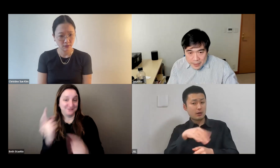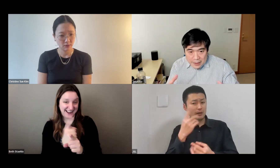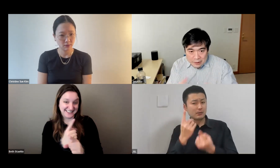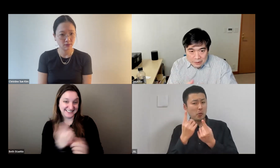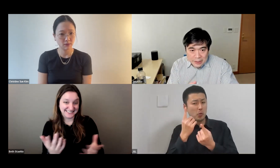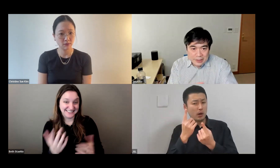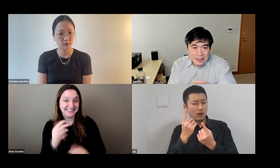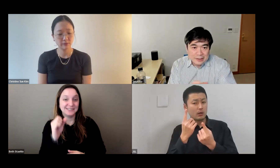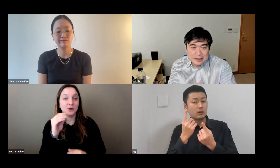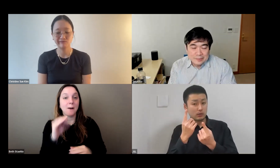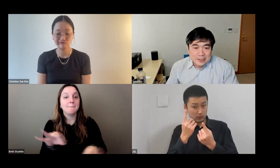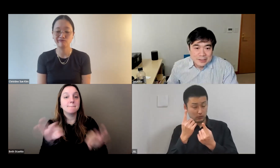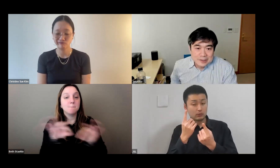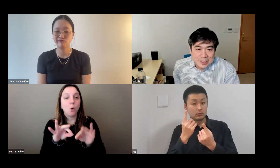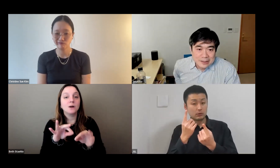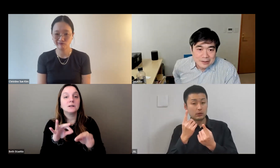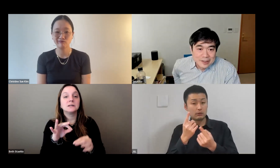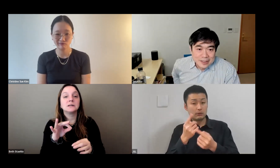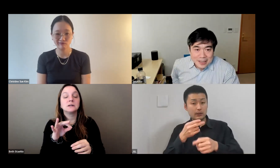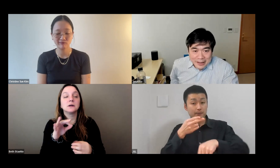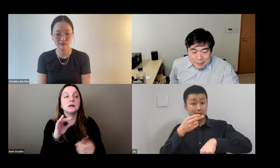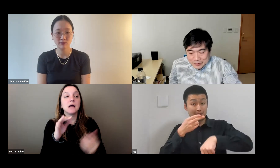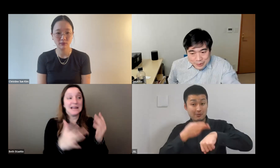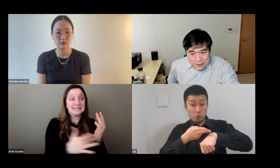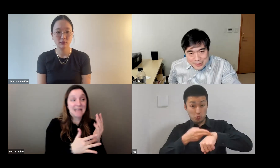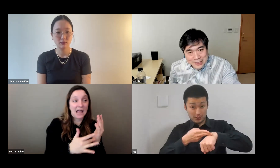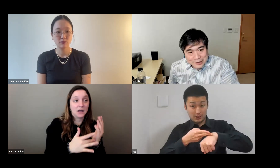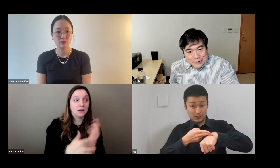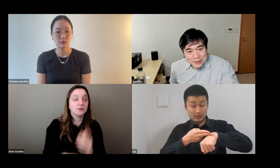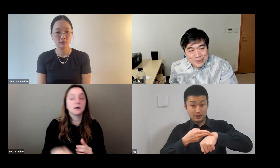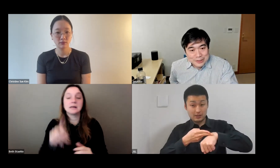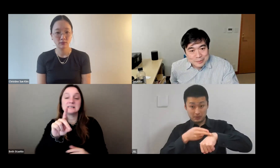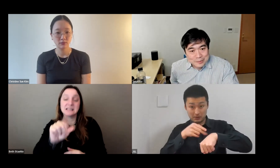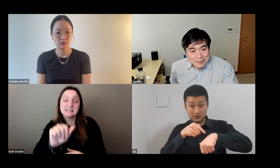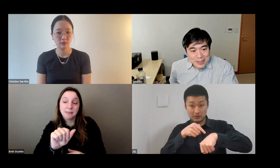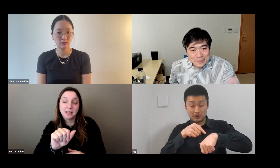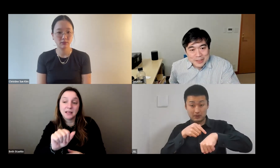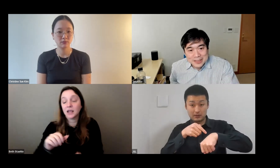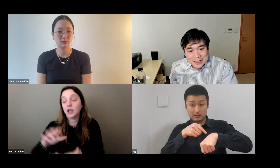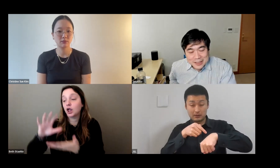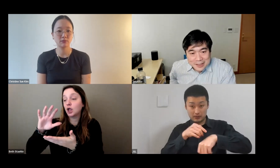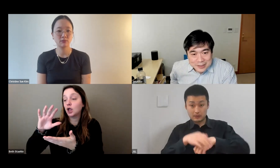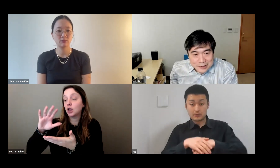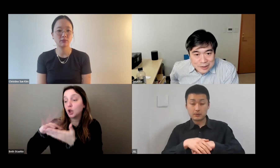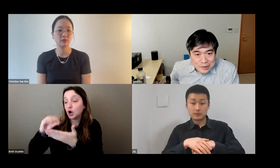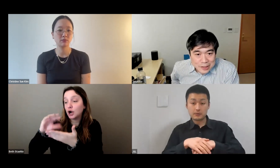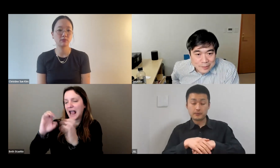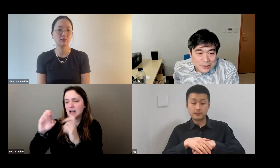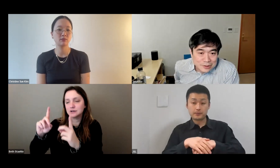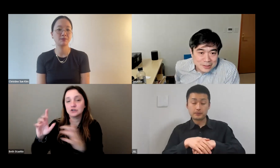and learning and disabilities together. I've been focusing on autism, but maybe this is a good opportunity